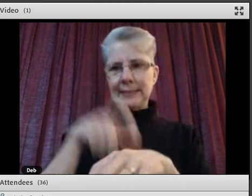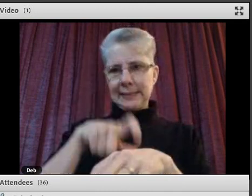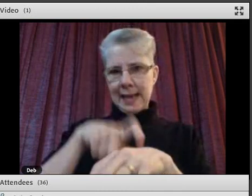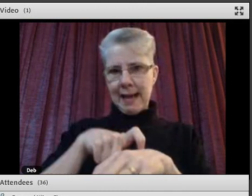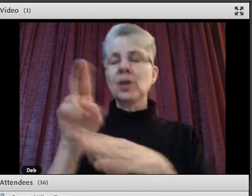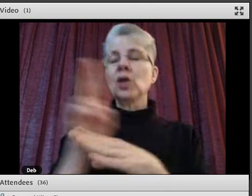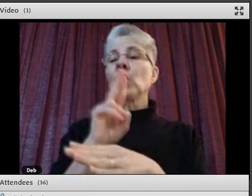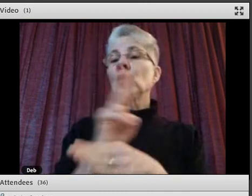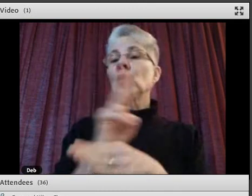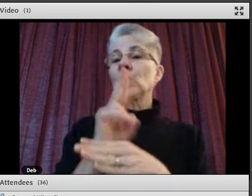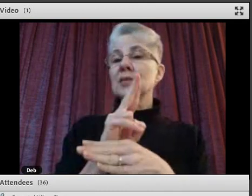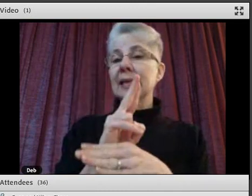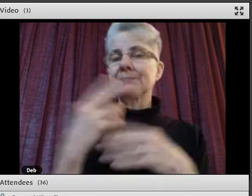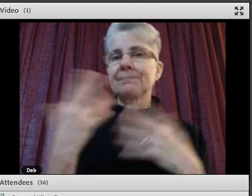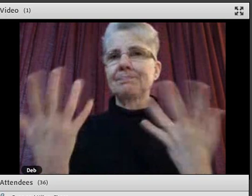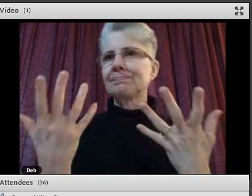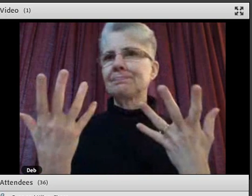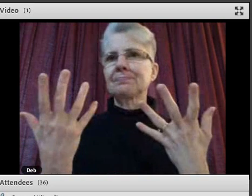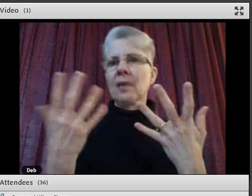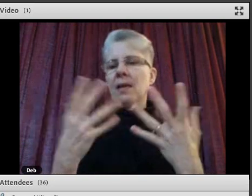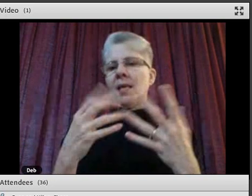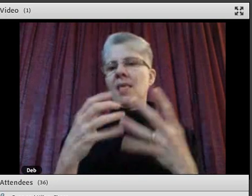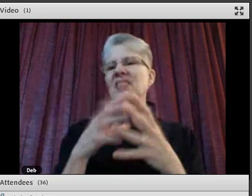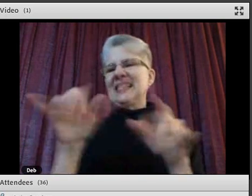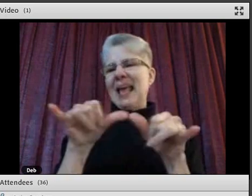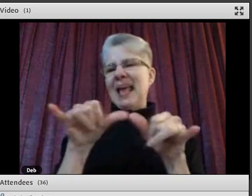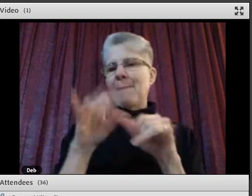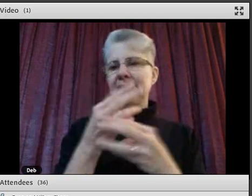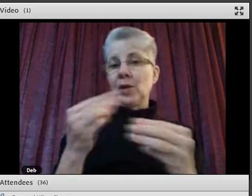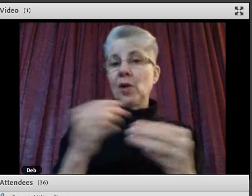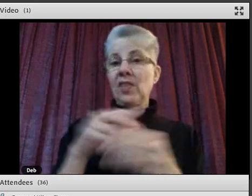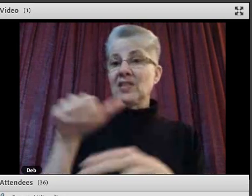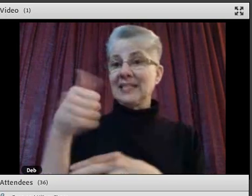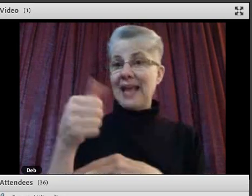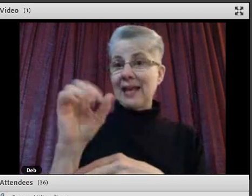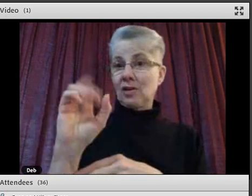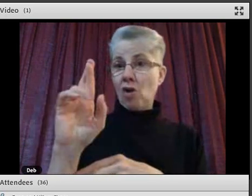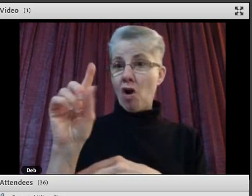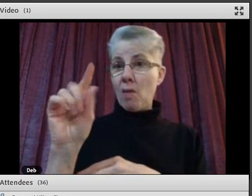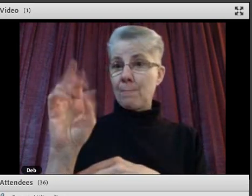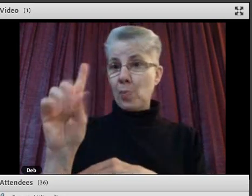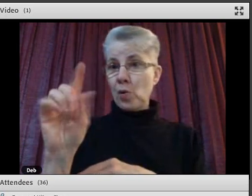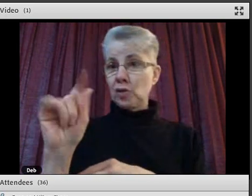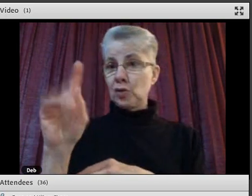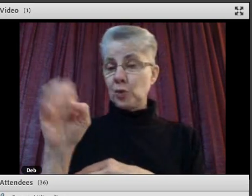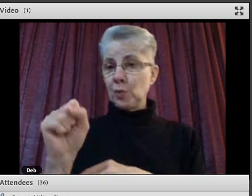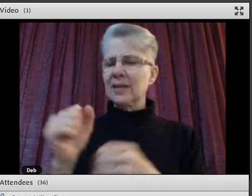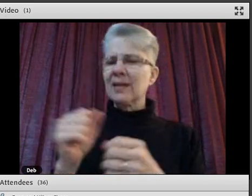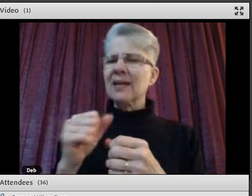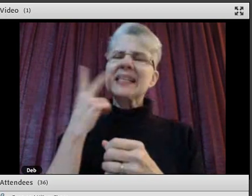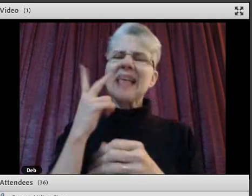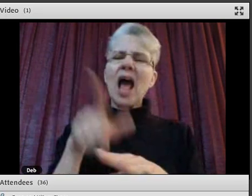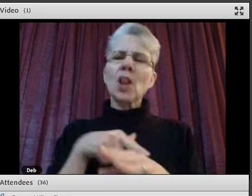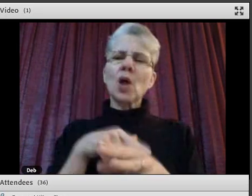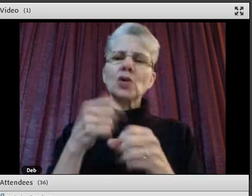for the longest amount of time using the set amount of materials. So, here's ten cardboard tubes.